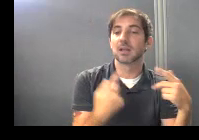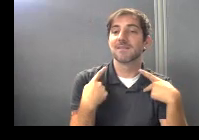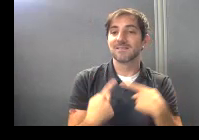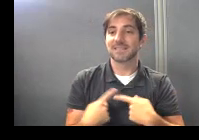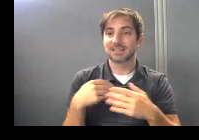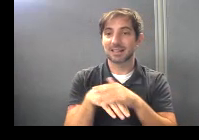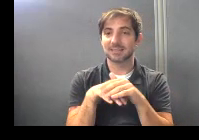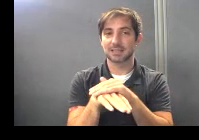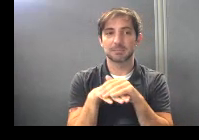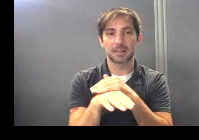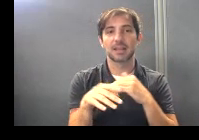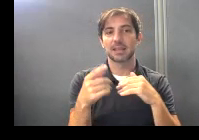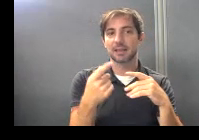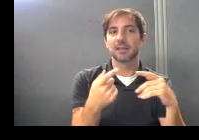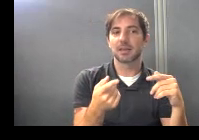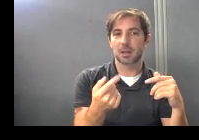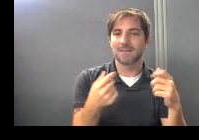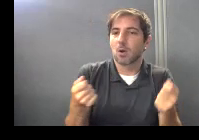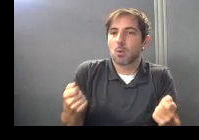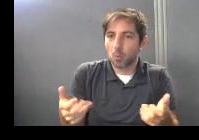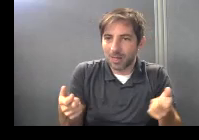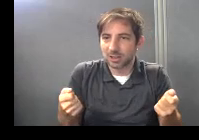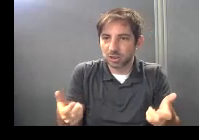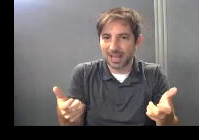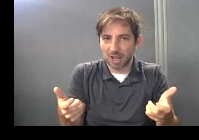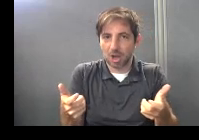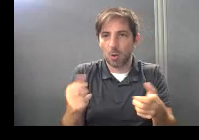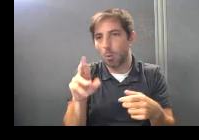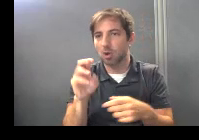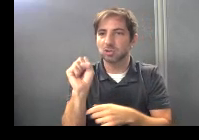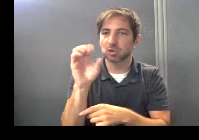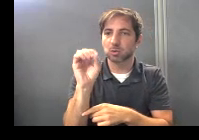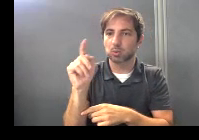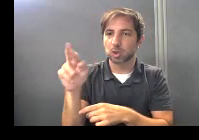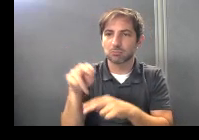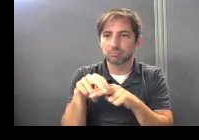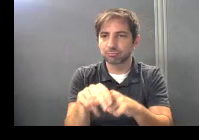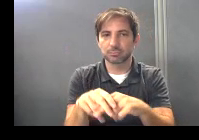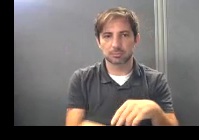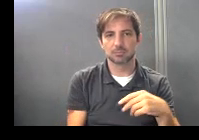SYMBOL IN THE CORNER. I NEED TO UPDATE THIS SLIDE.